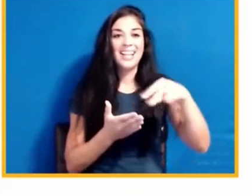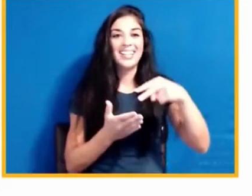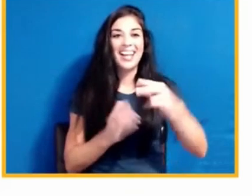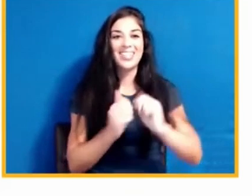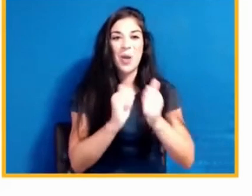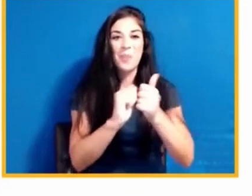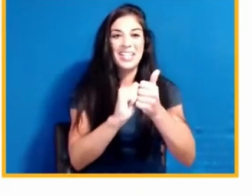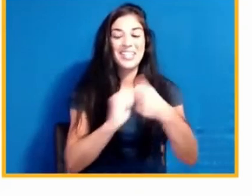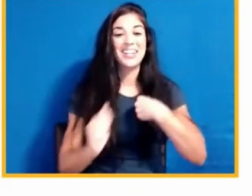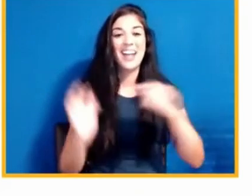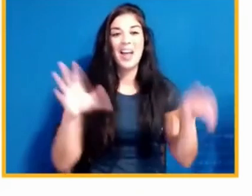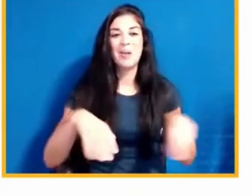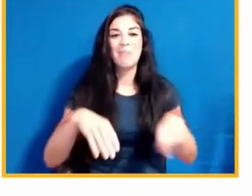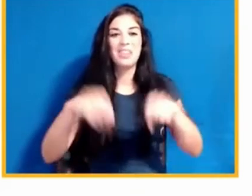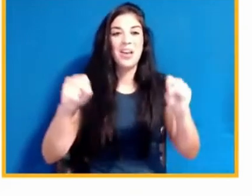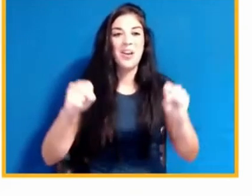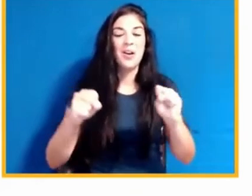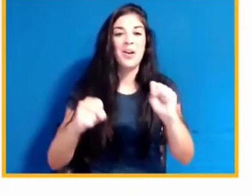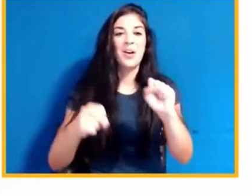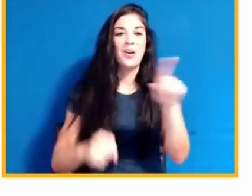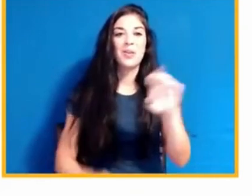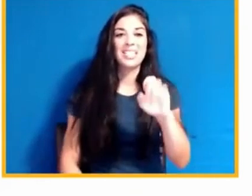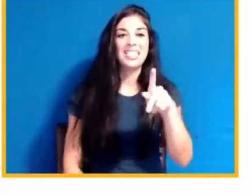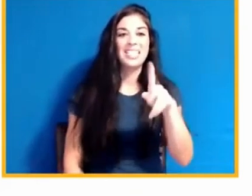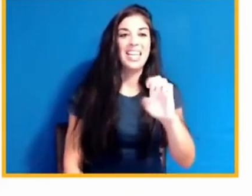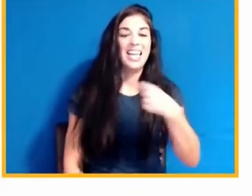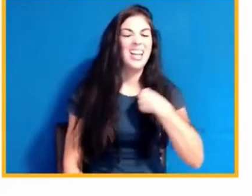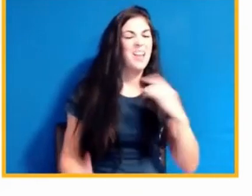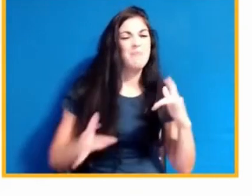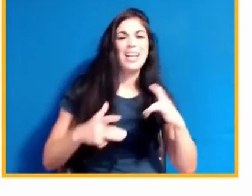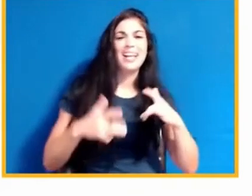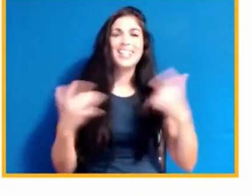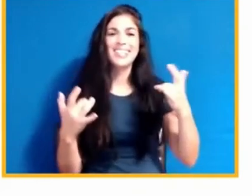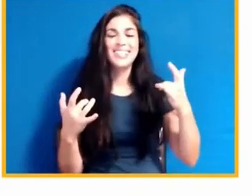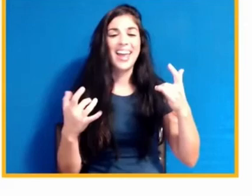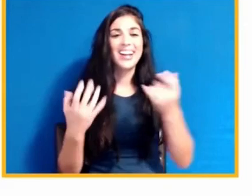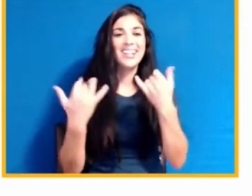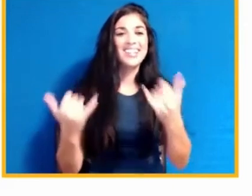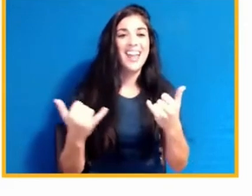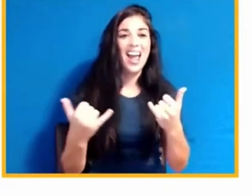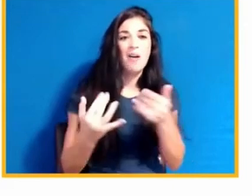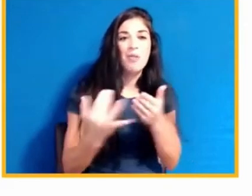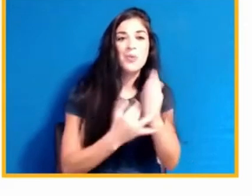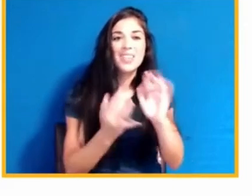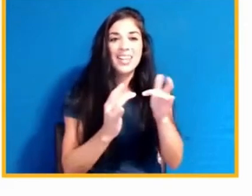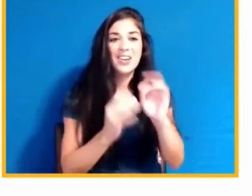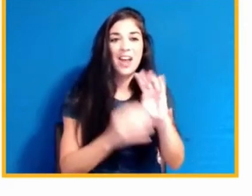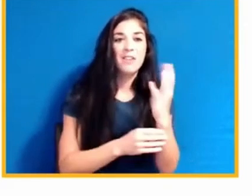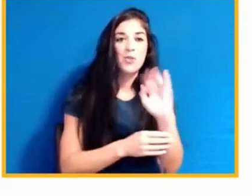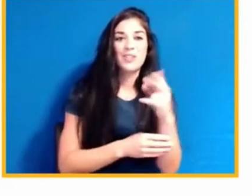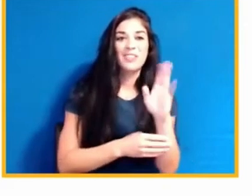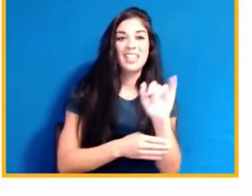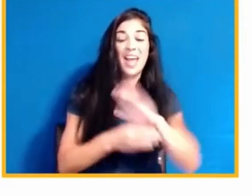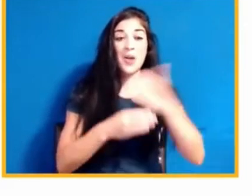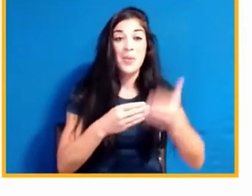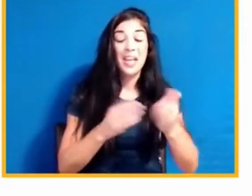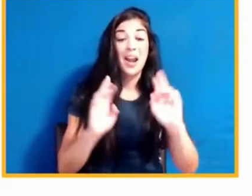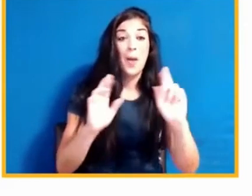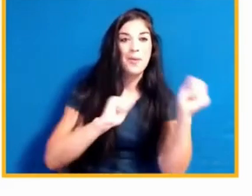excited to be coming to you live through the magic of the internet on this 4th of July weekend, and I hope everybody's celebrating well and safely